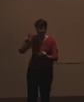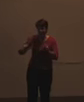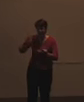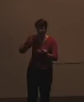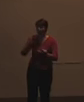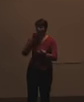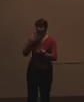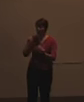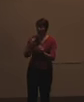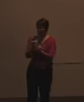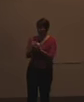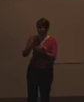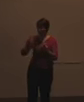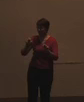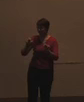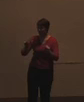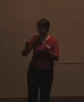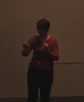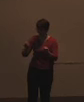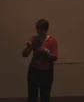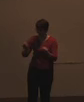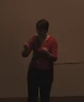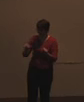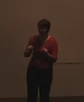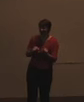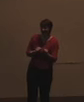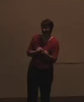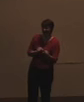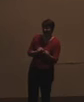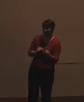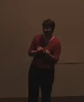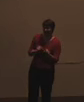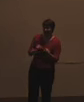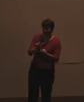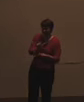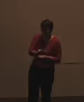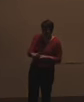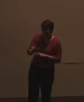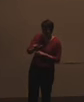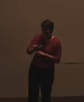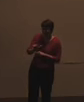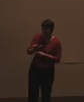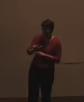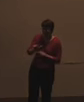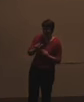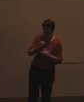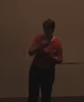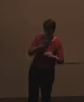So after Toyo Ito's library, Musashino University thought,